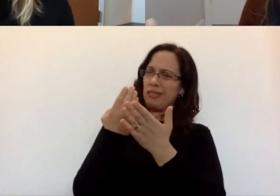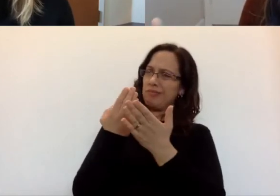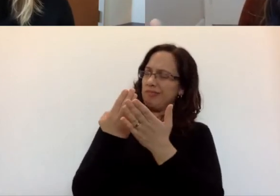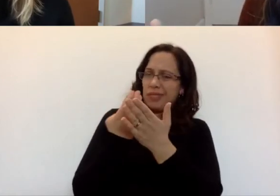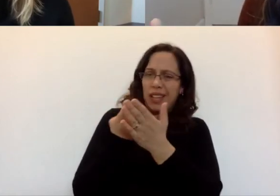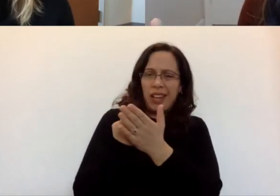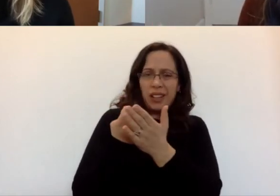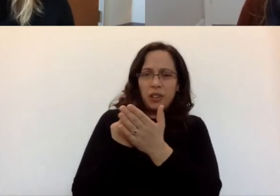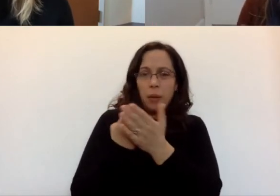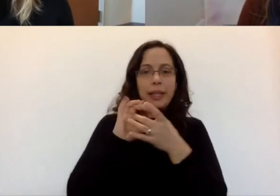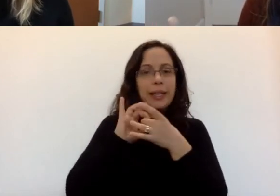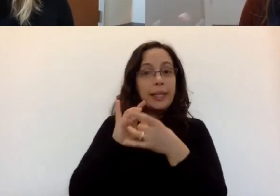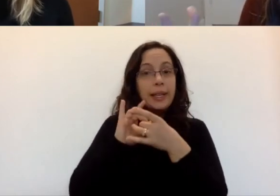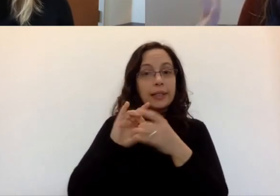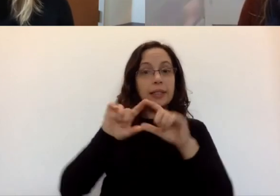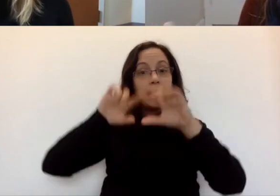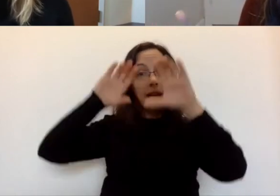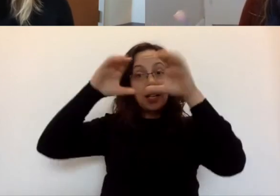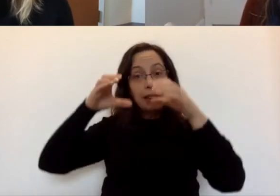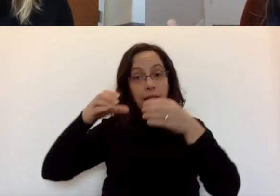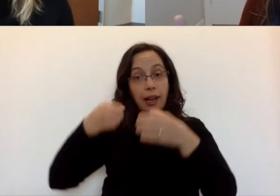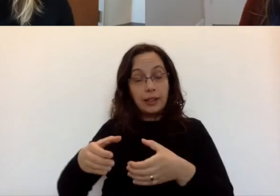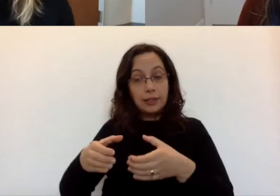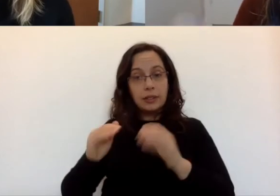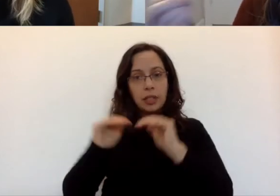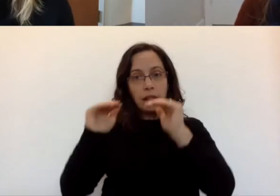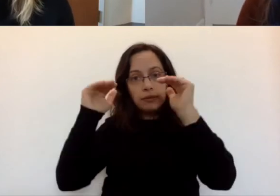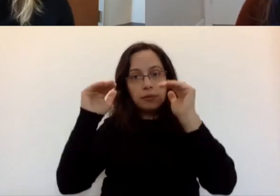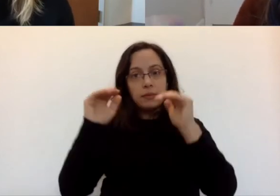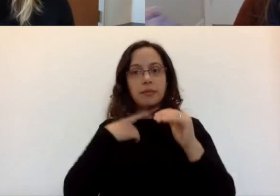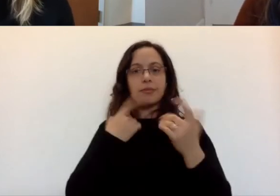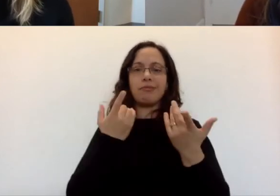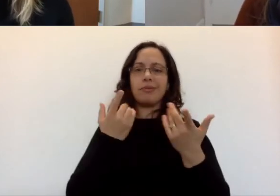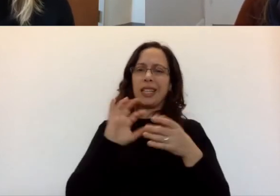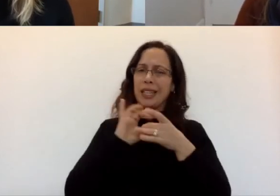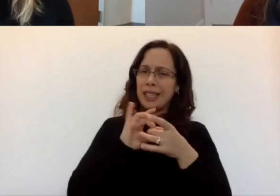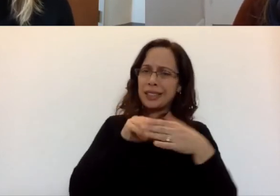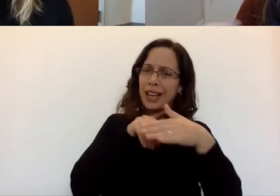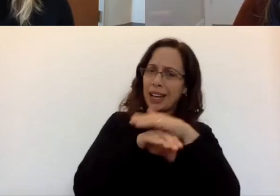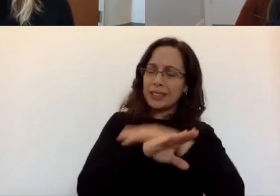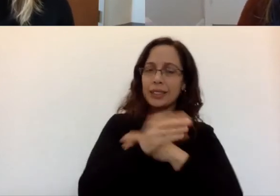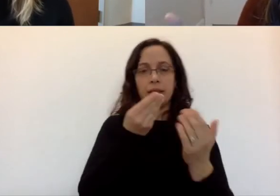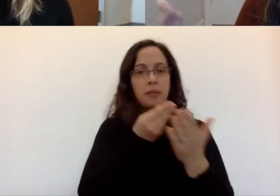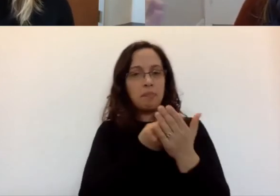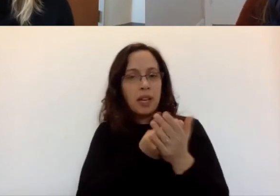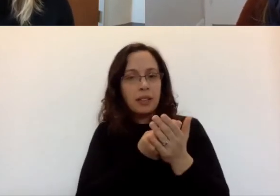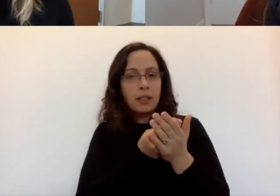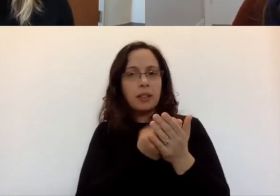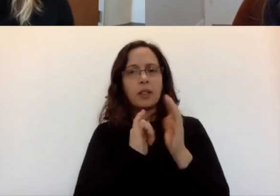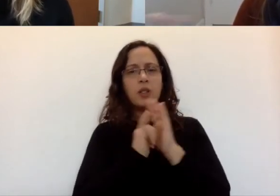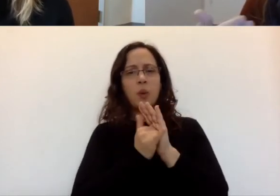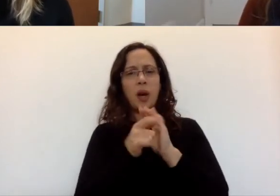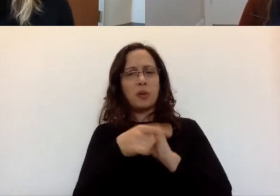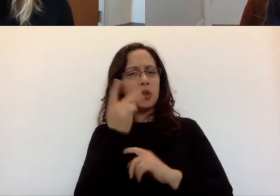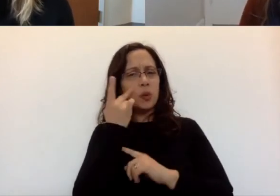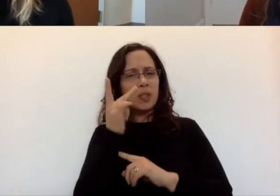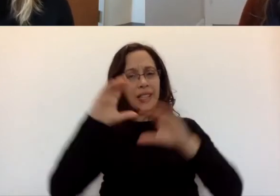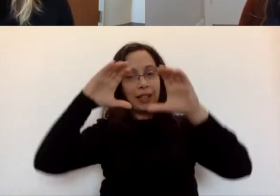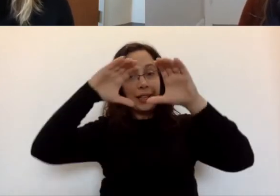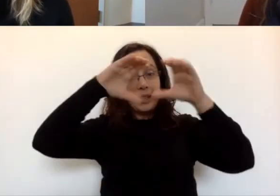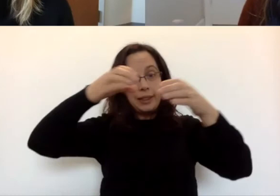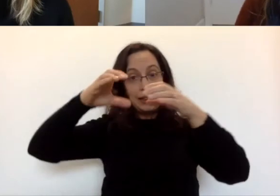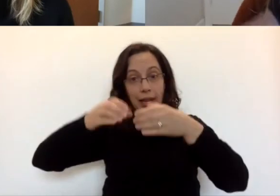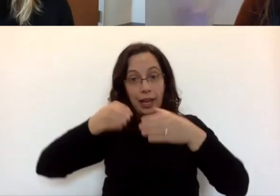class that's related to access to money and funds and how do you see class intersecting and and the